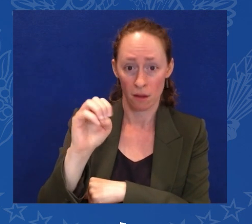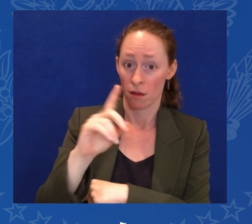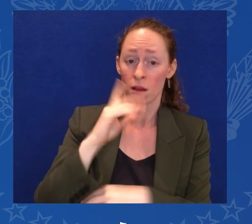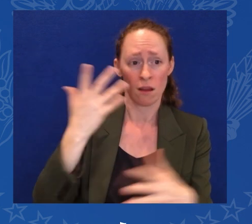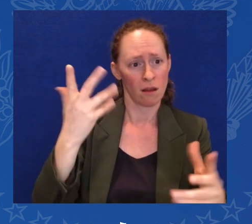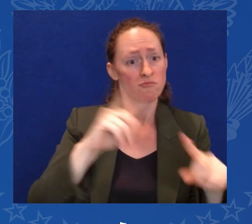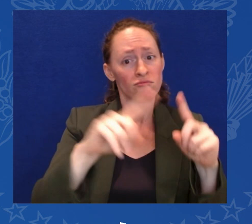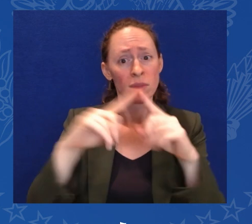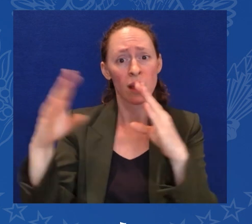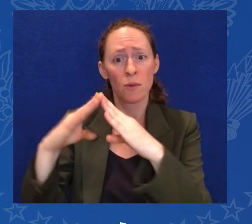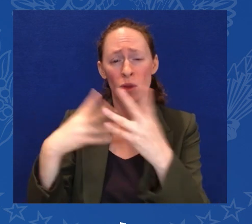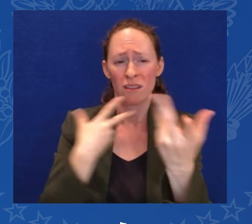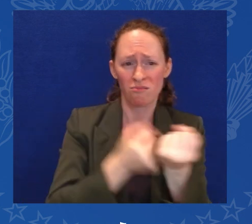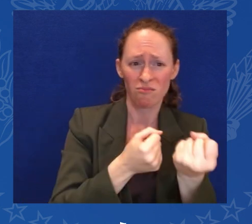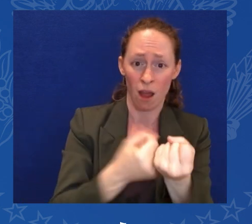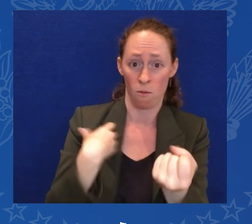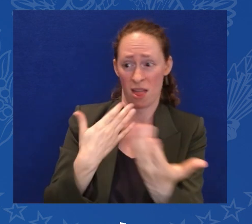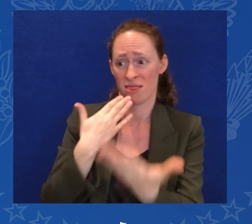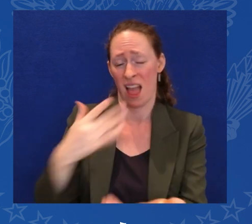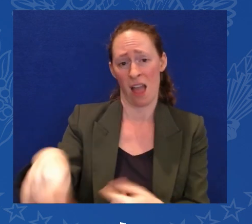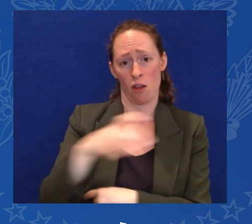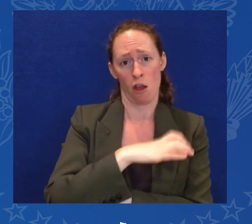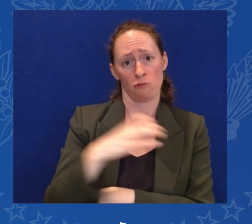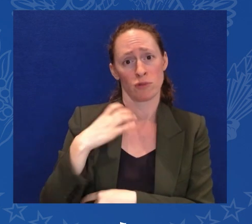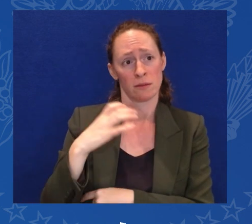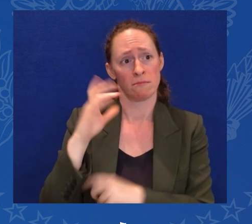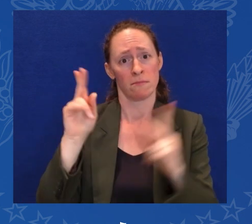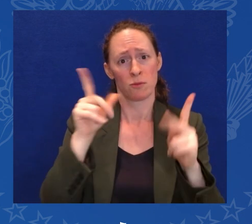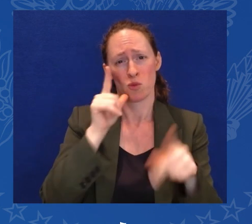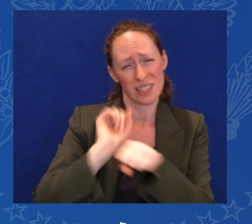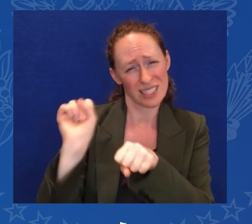At a time when there are those who seek to ban books,